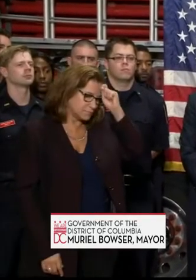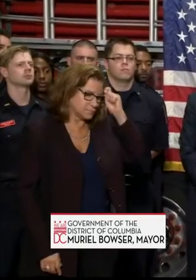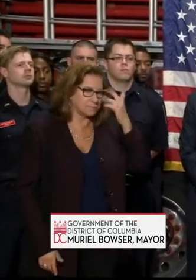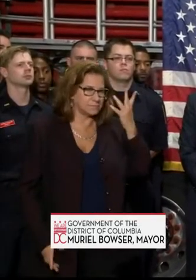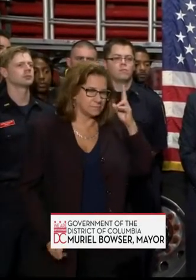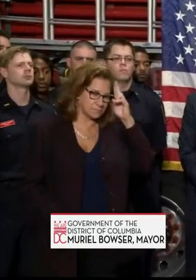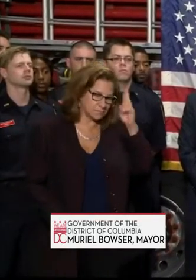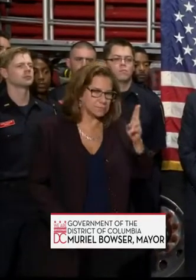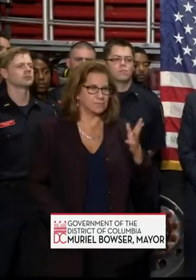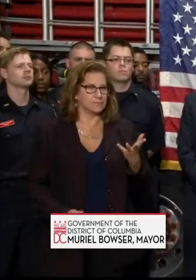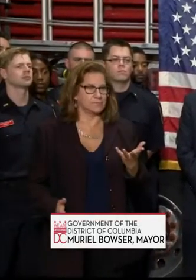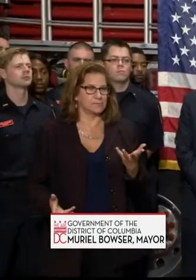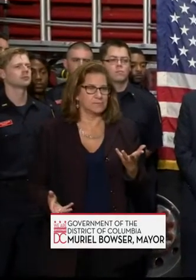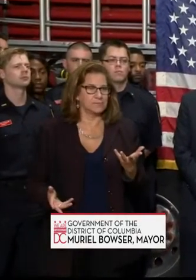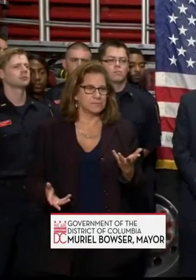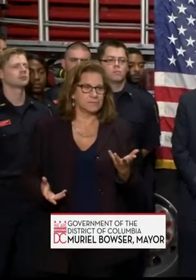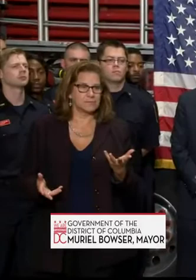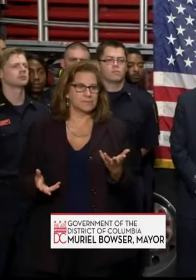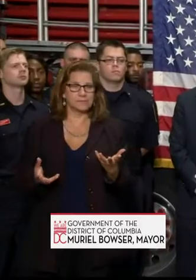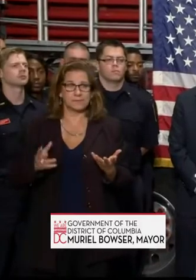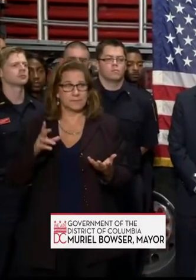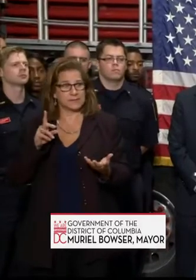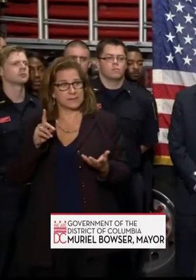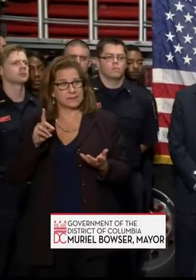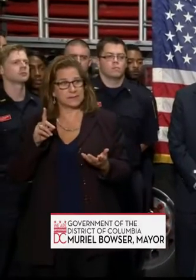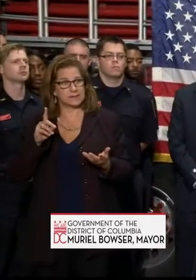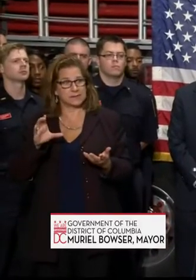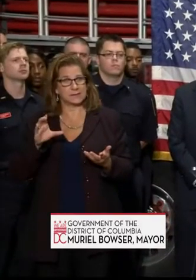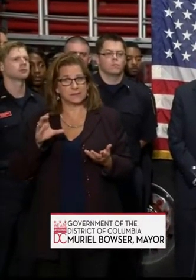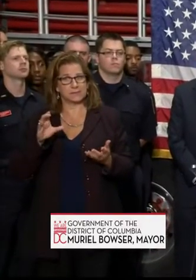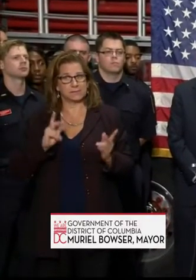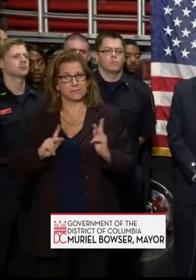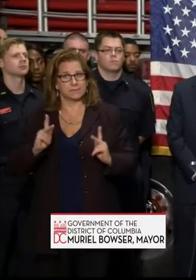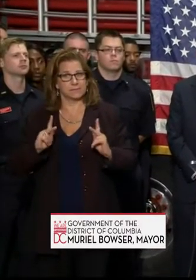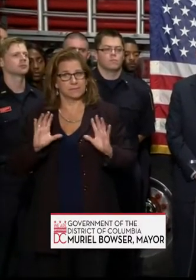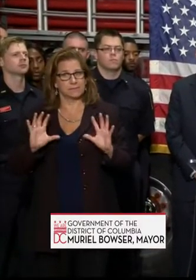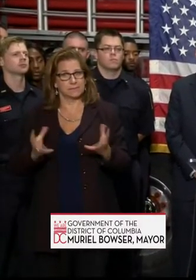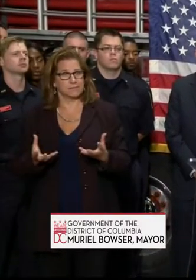MEMBERS OF OUR DCPS FAMILY ON THAT DAY.